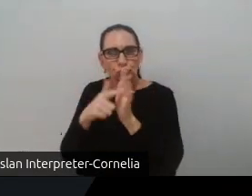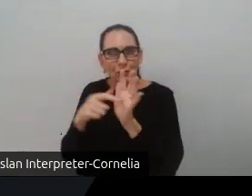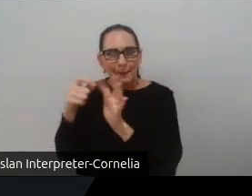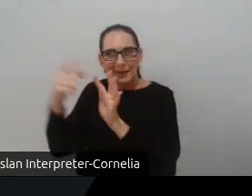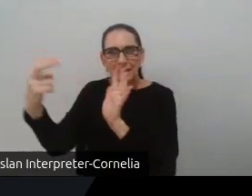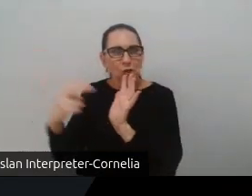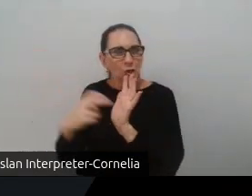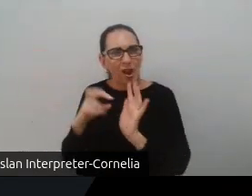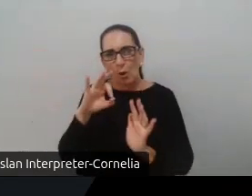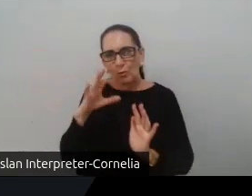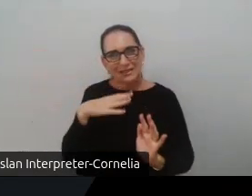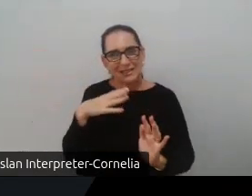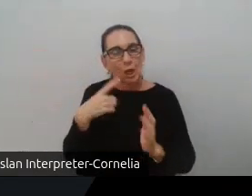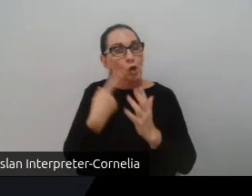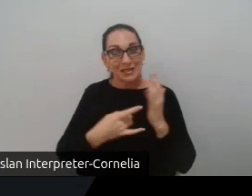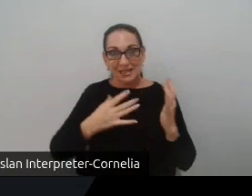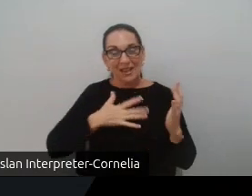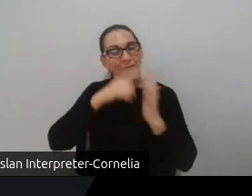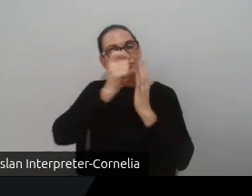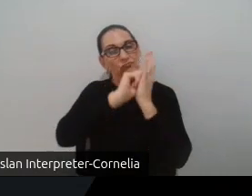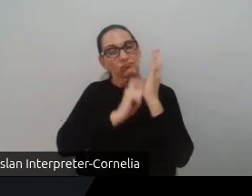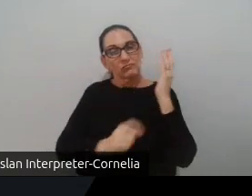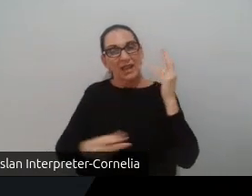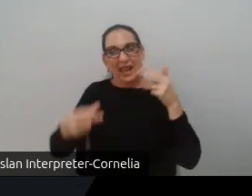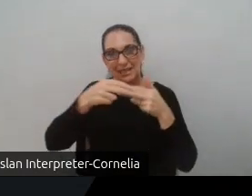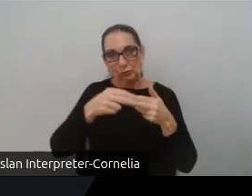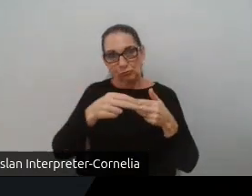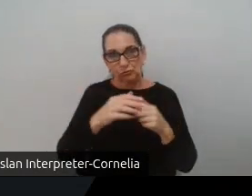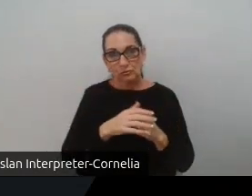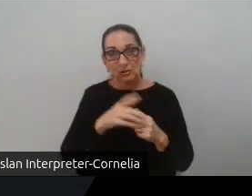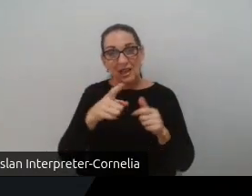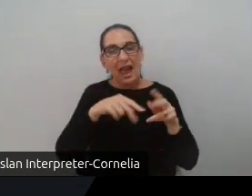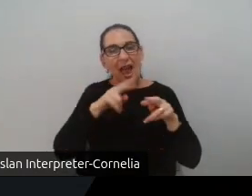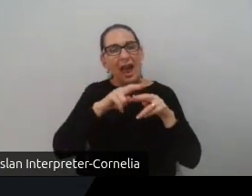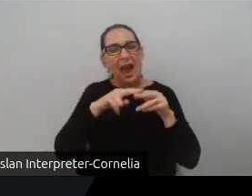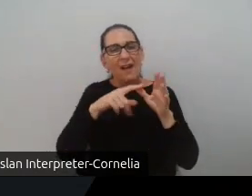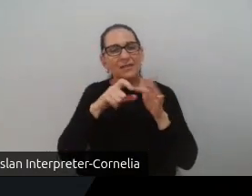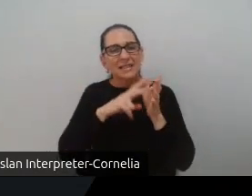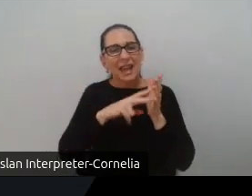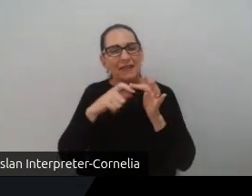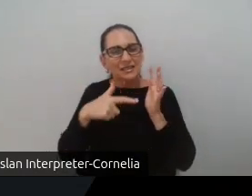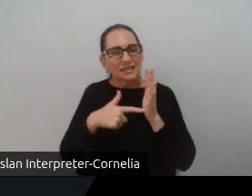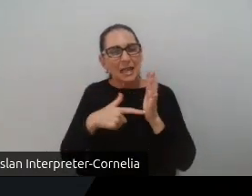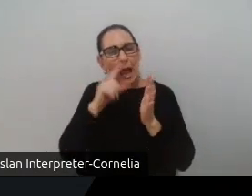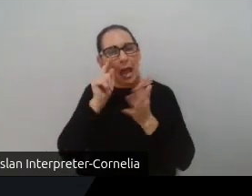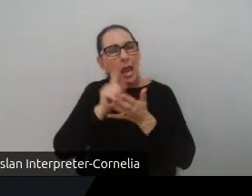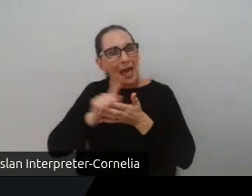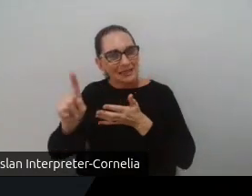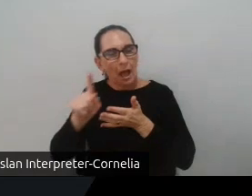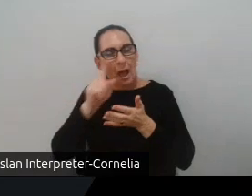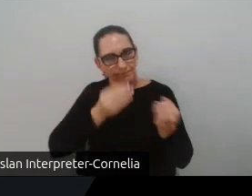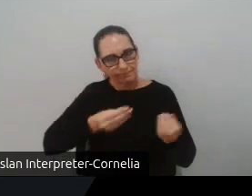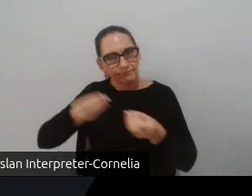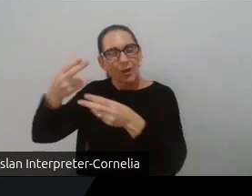a common misconception. Um affidavit can be used later in the court process. So what evidence can